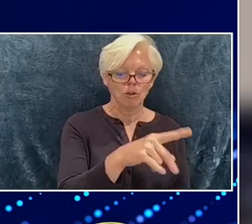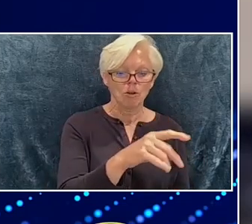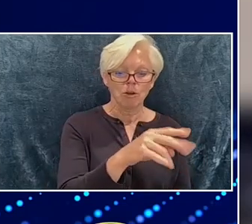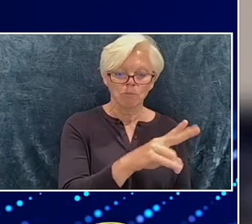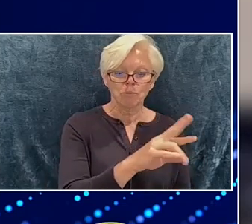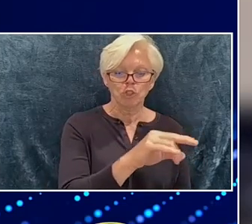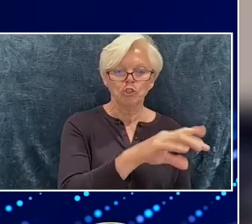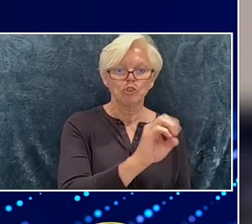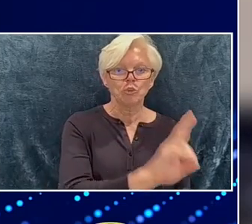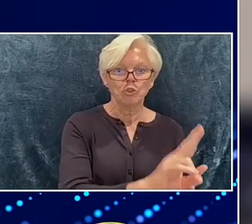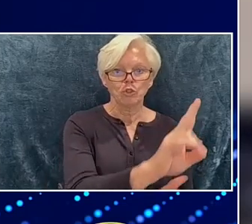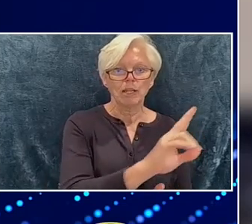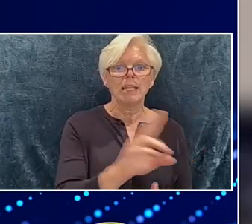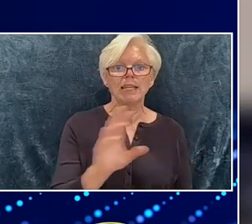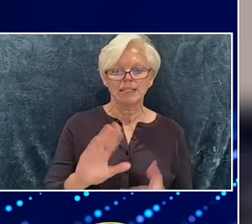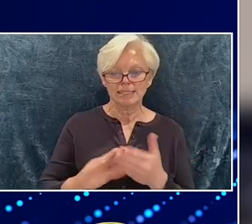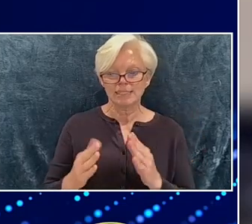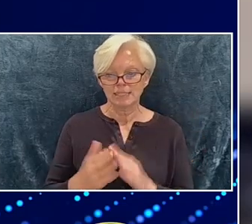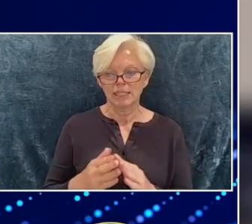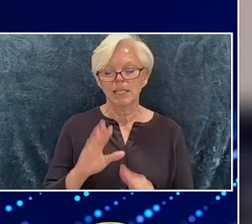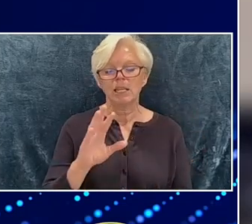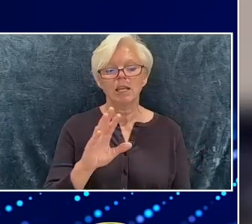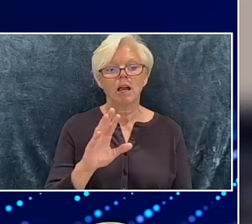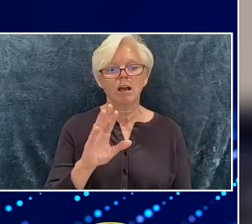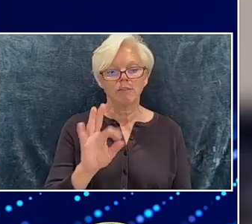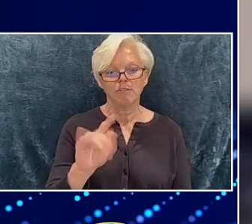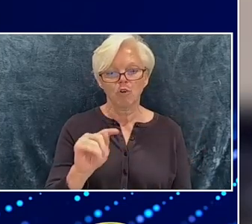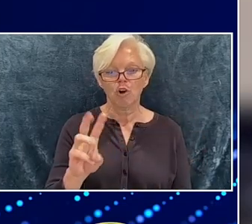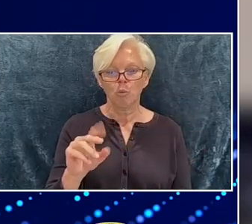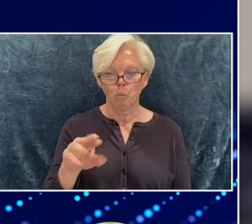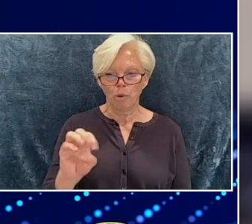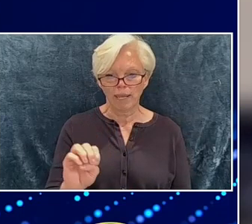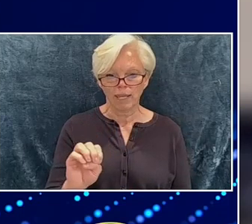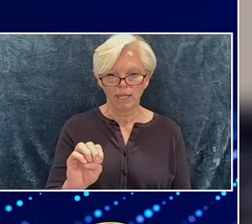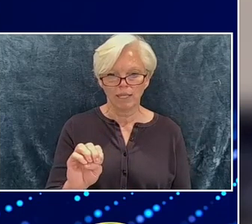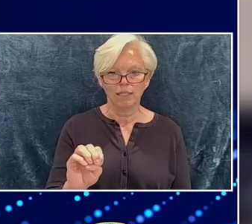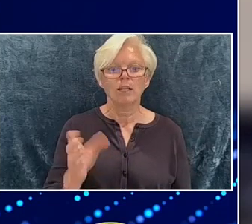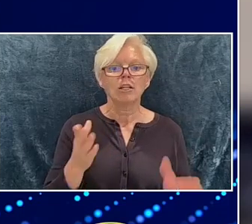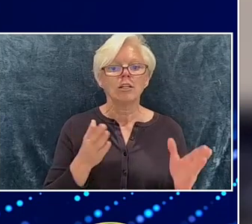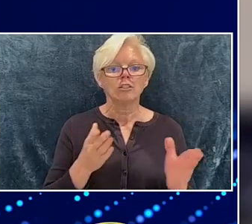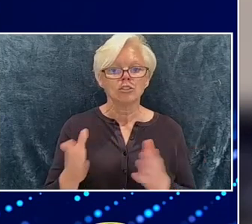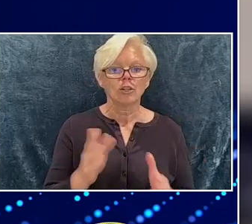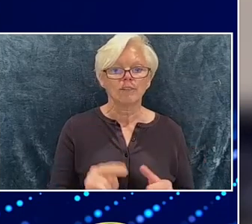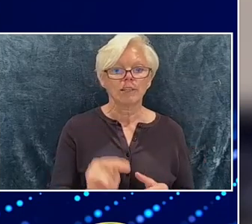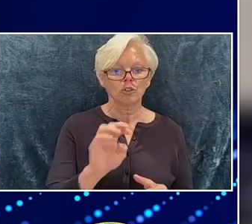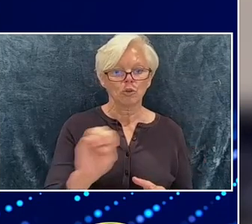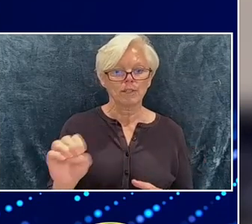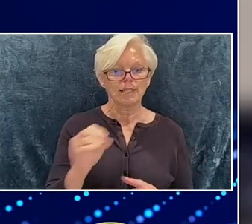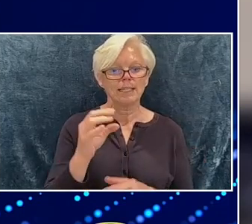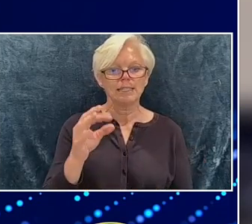Northeast Indiana region. We have approximately 10,000 students. I've taught over 30 years in the